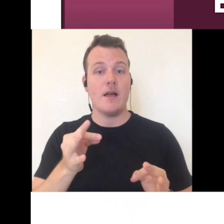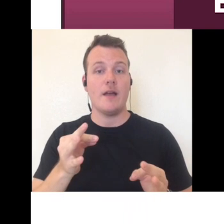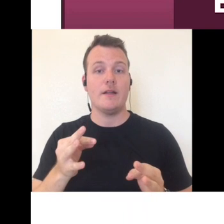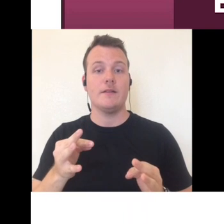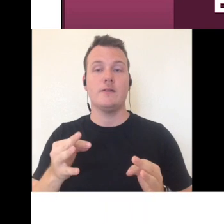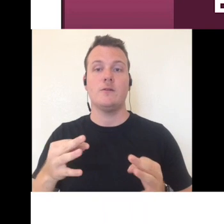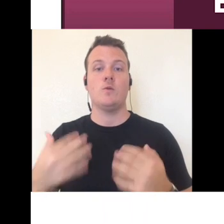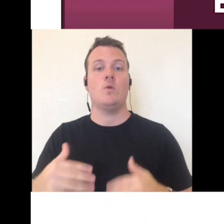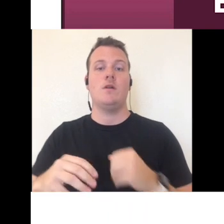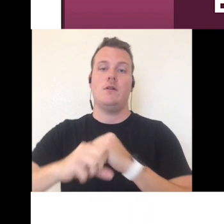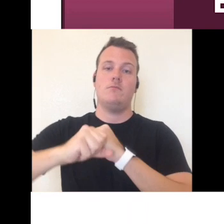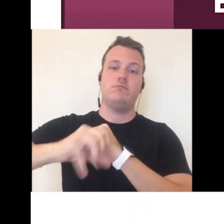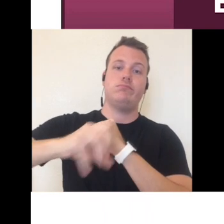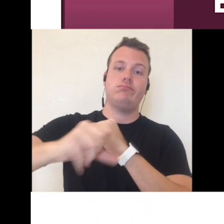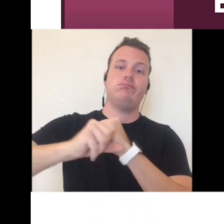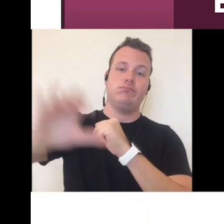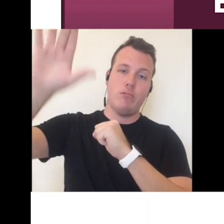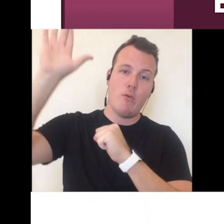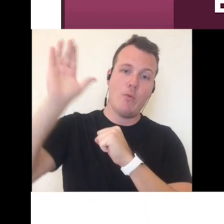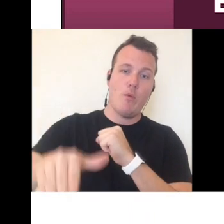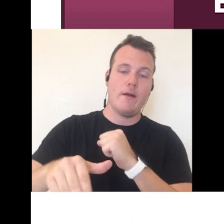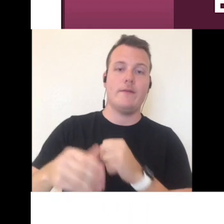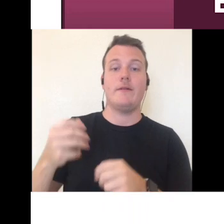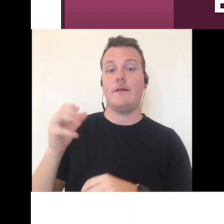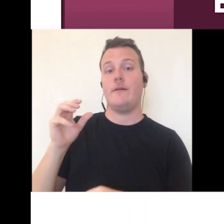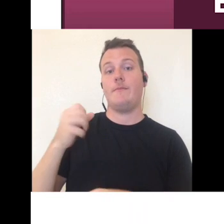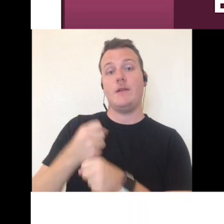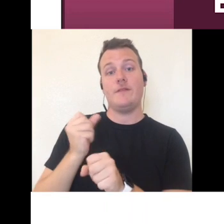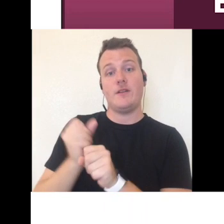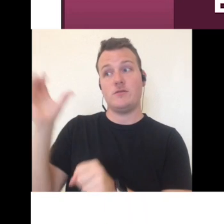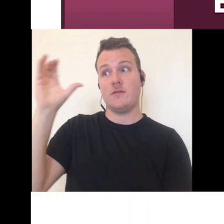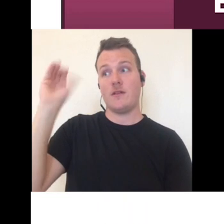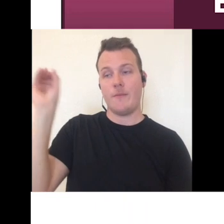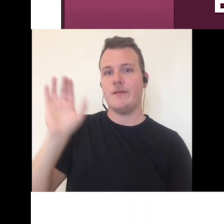have to decide when to get any new heavy marketing. A lot of the manufacturer